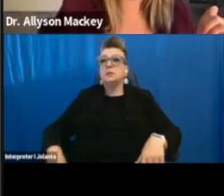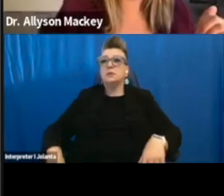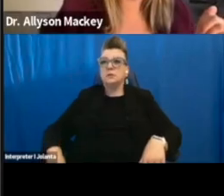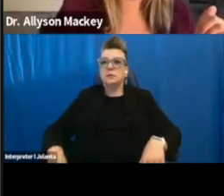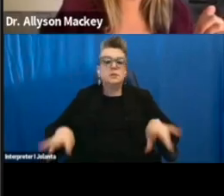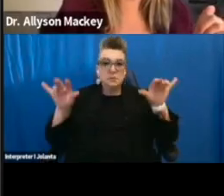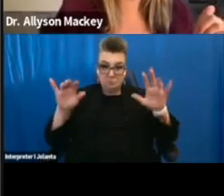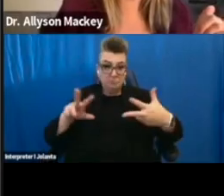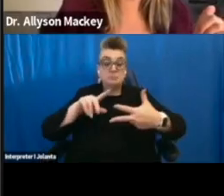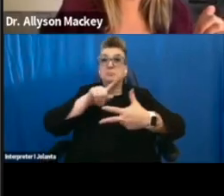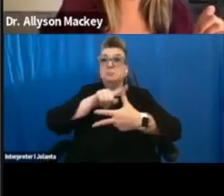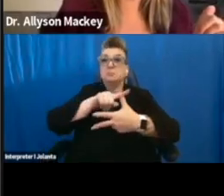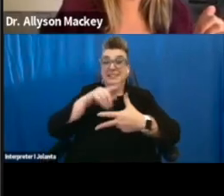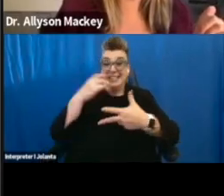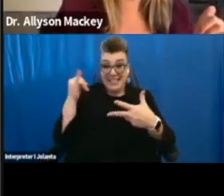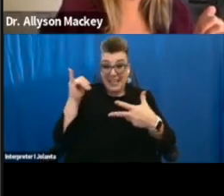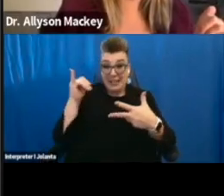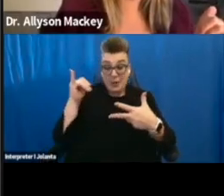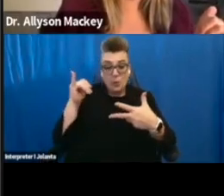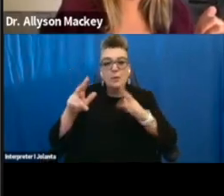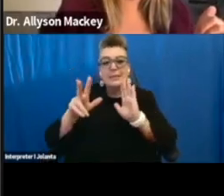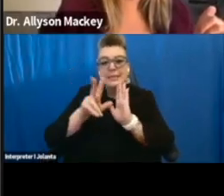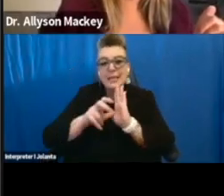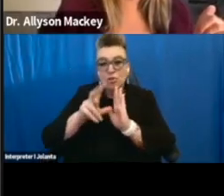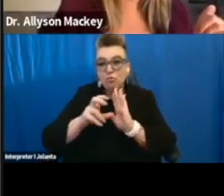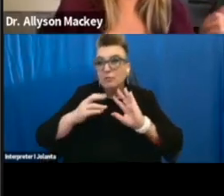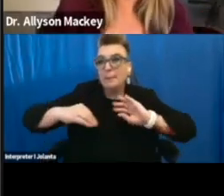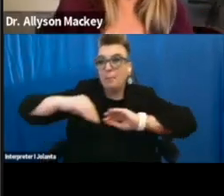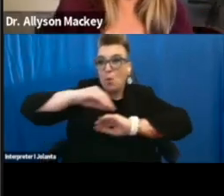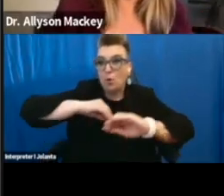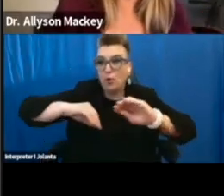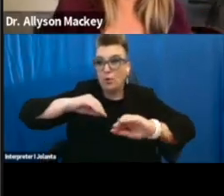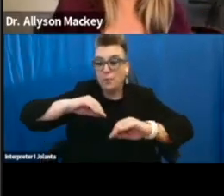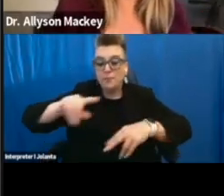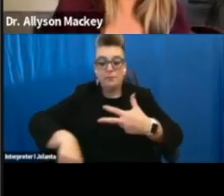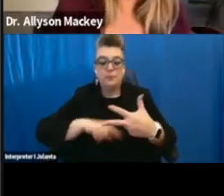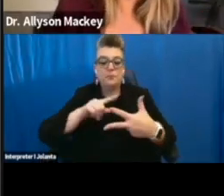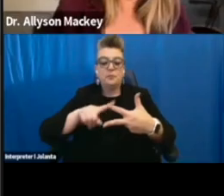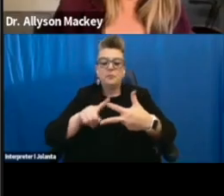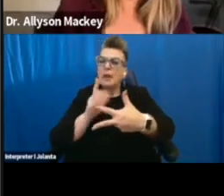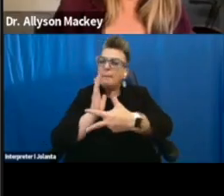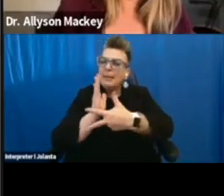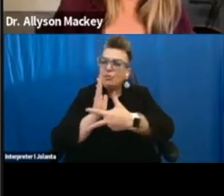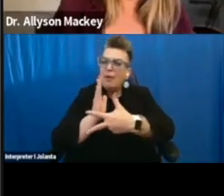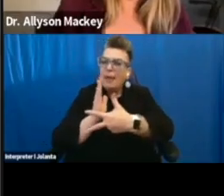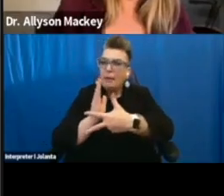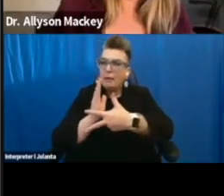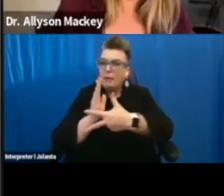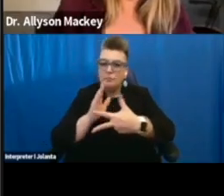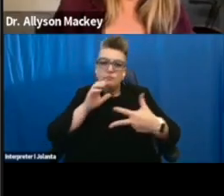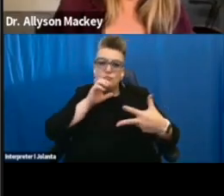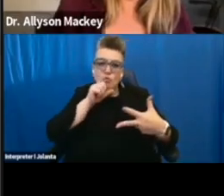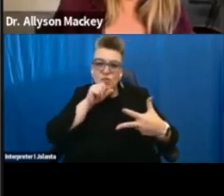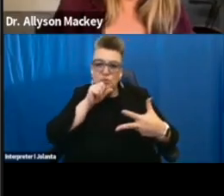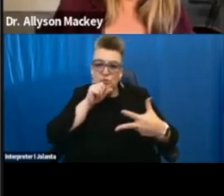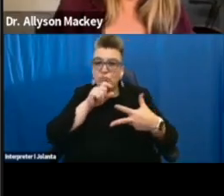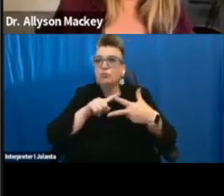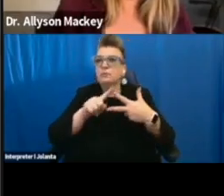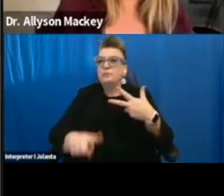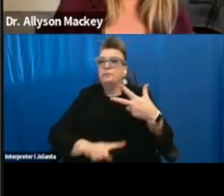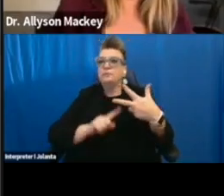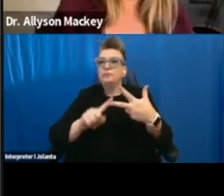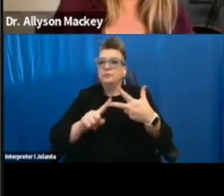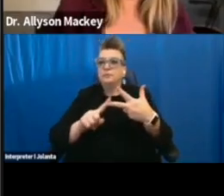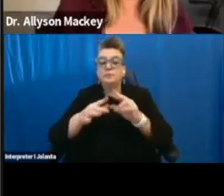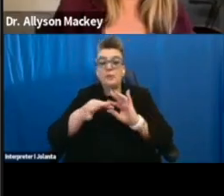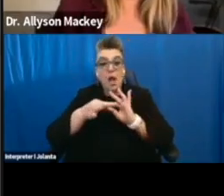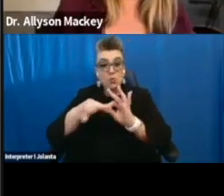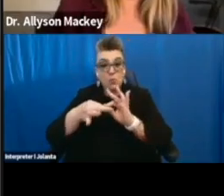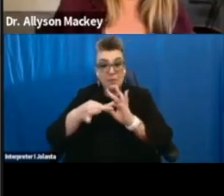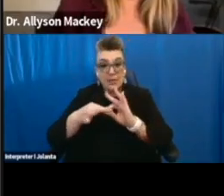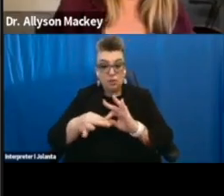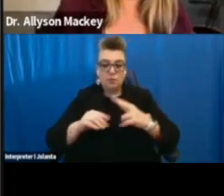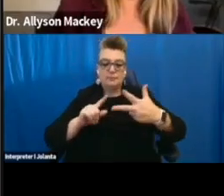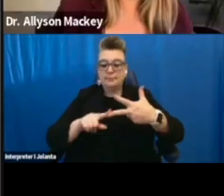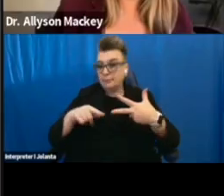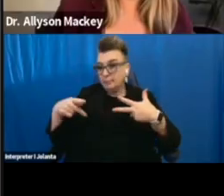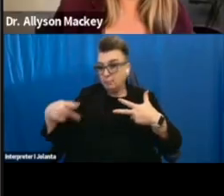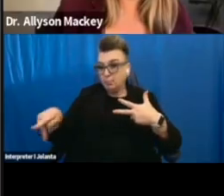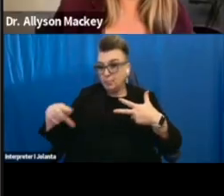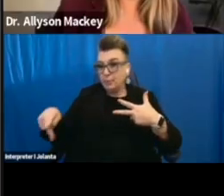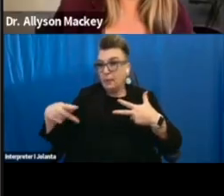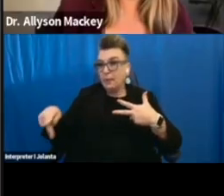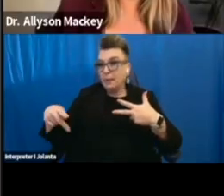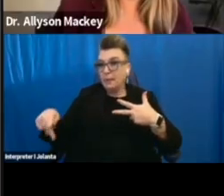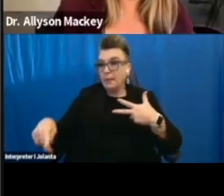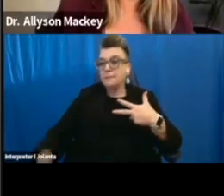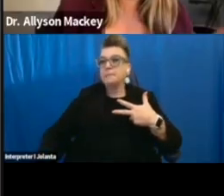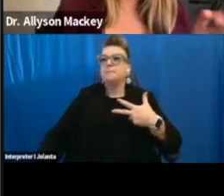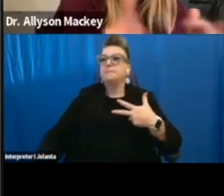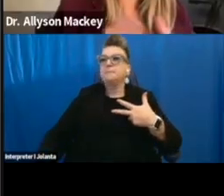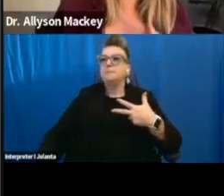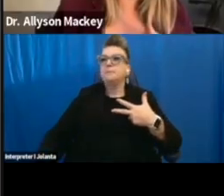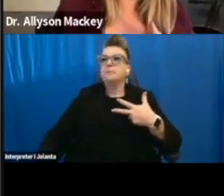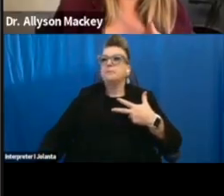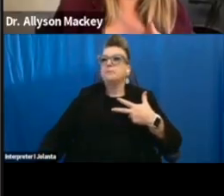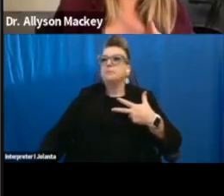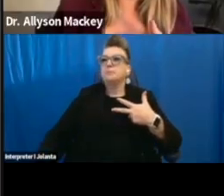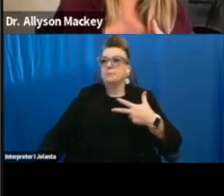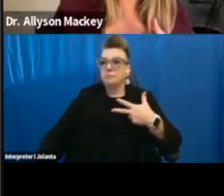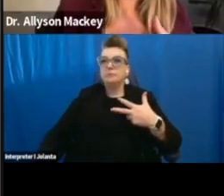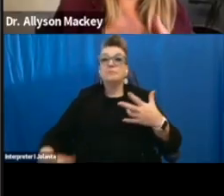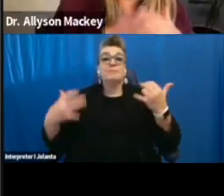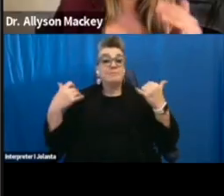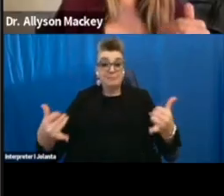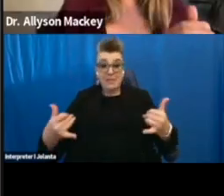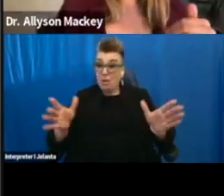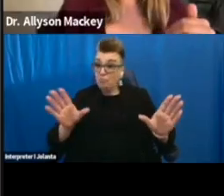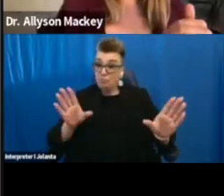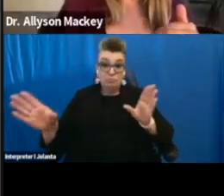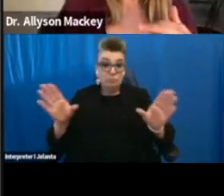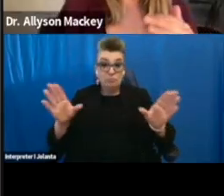yellow mid-rank areas in orange and association areas in purple across species association areas